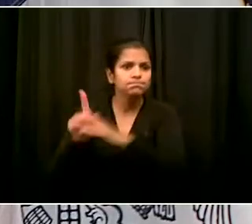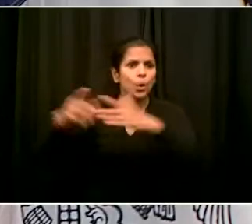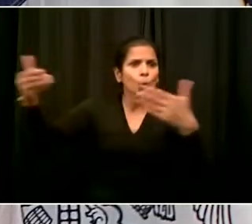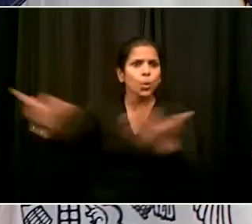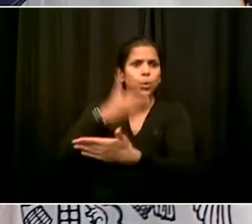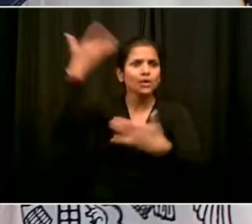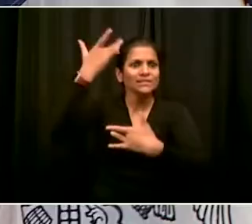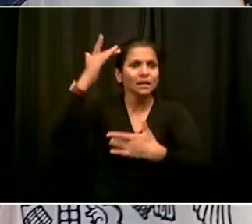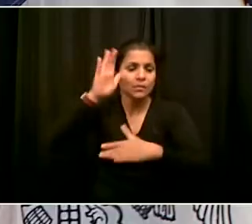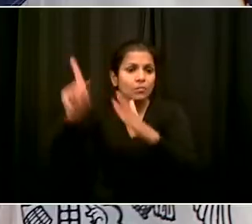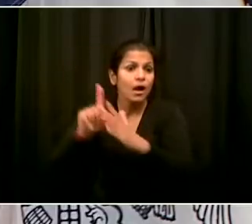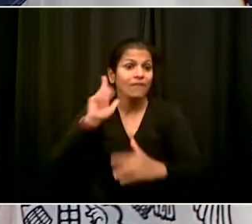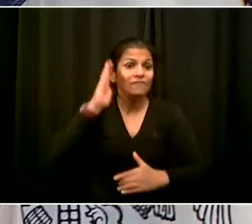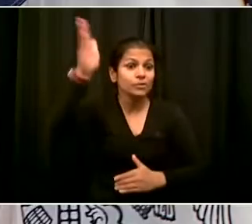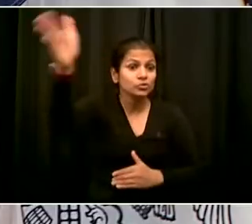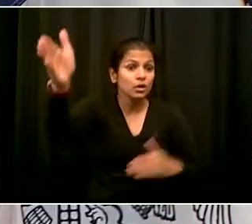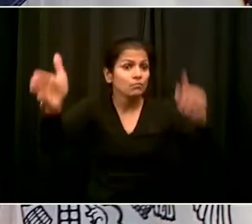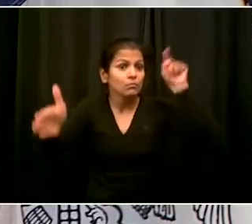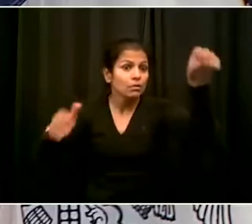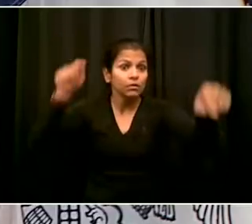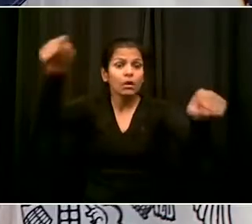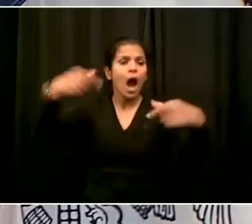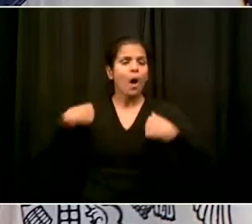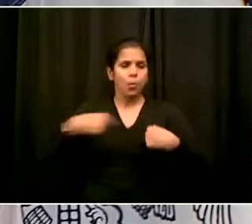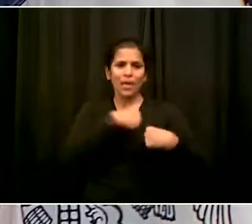TOTO FROM ALL OVER THE COUNTRY,